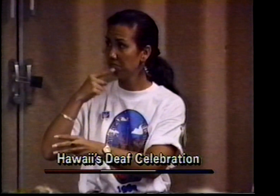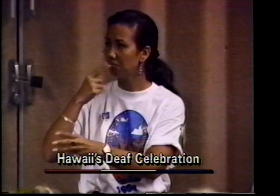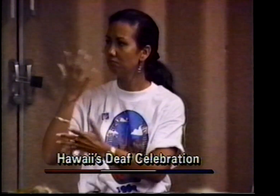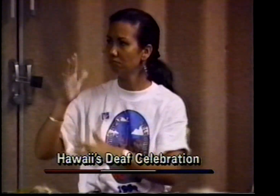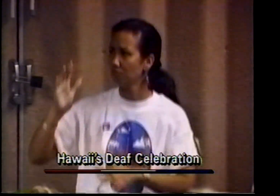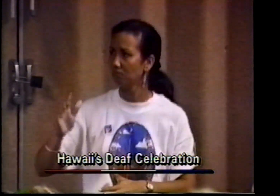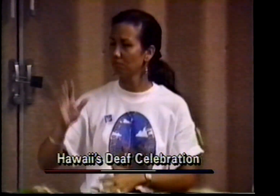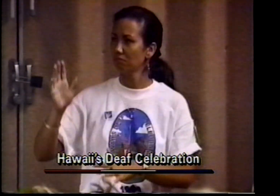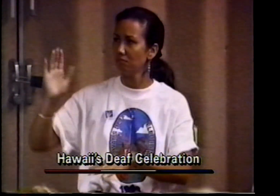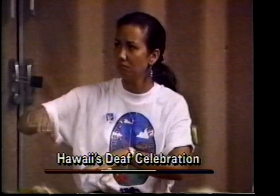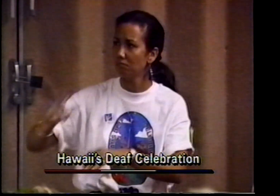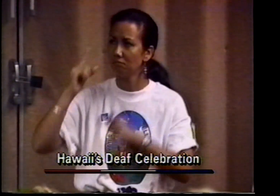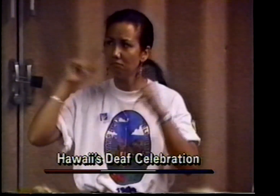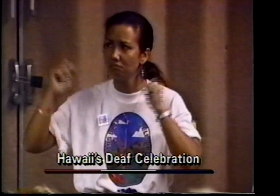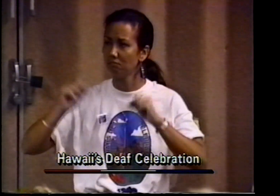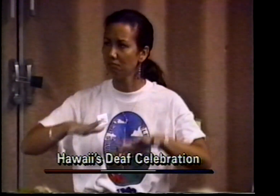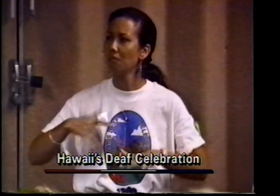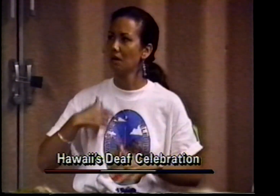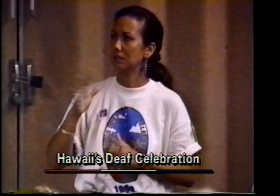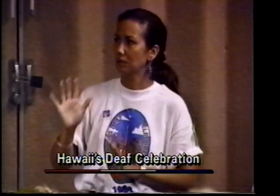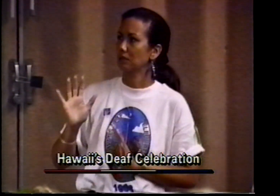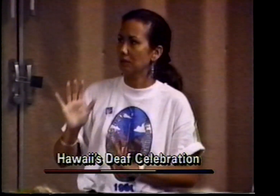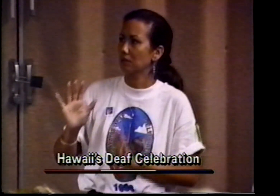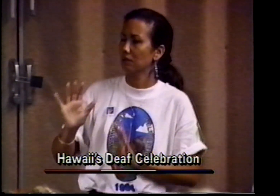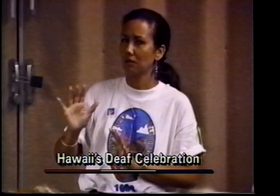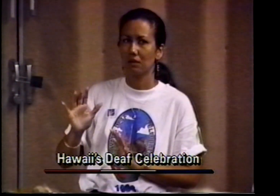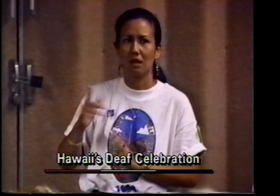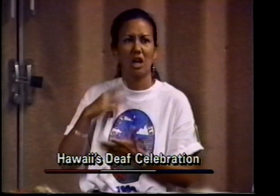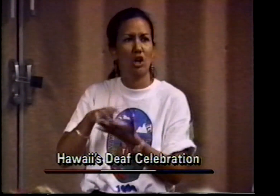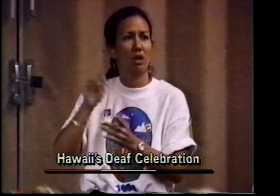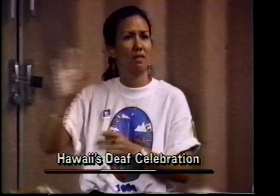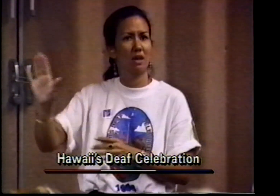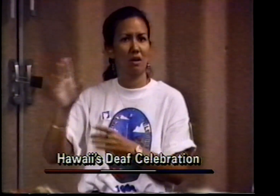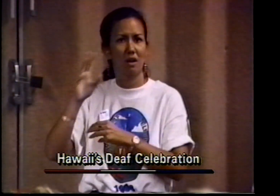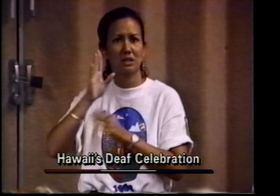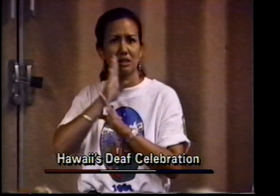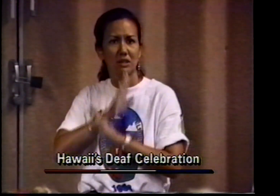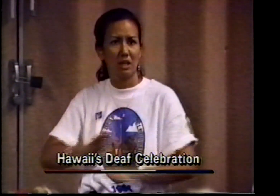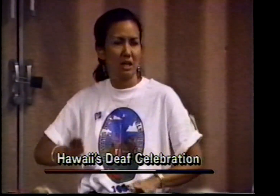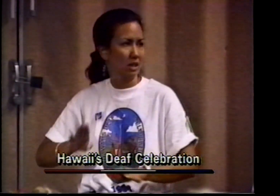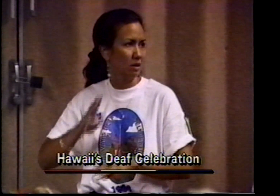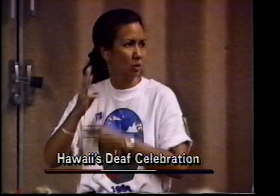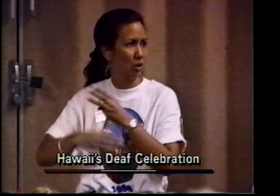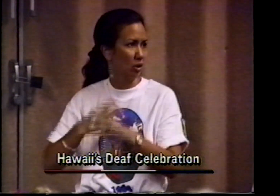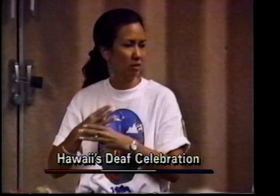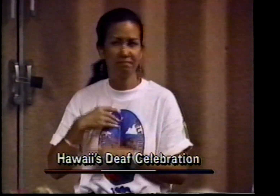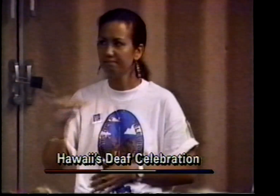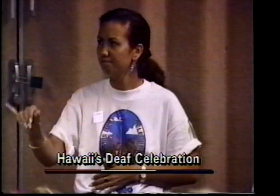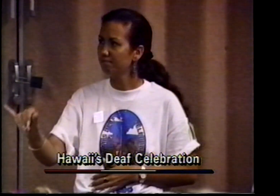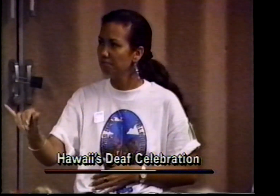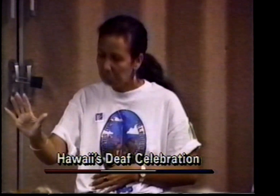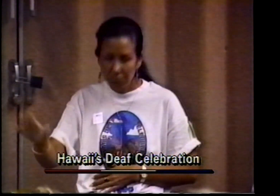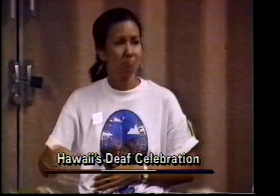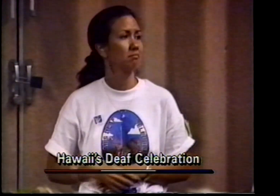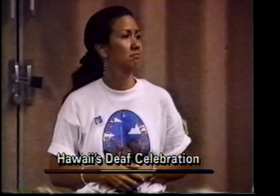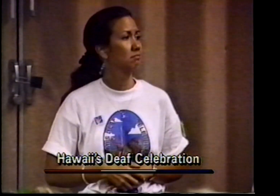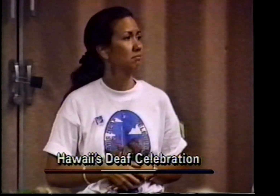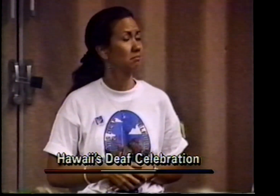The hearing world, you know, was a world full of sounds and, you know, I looked at it through